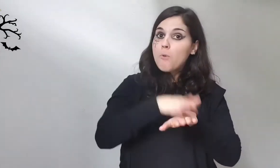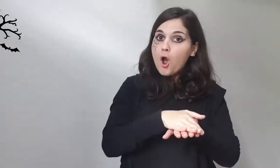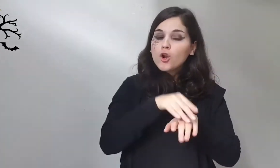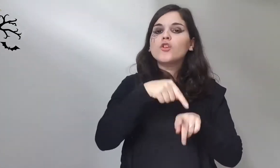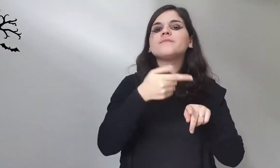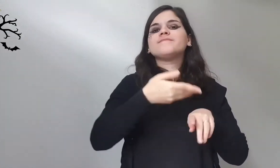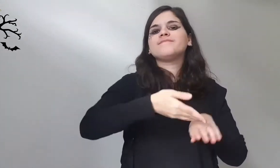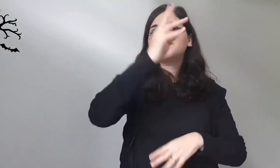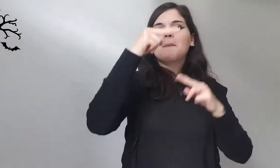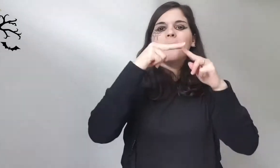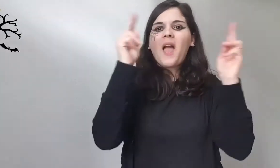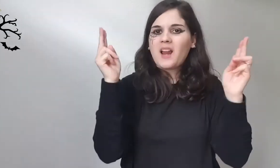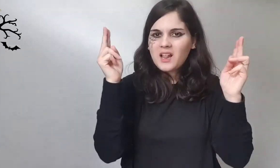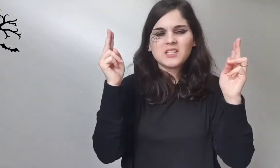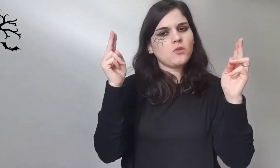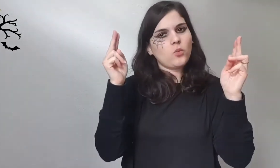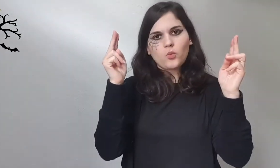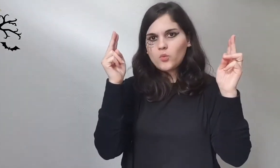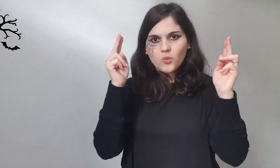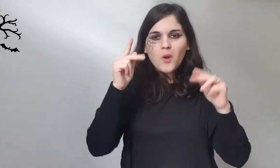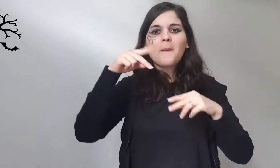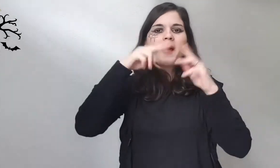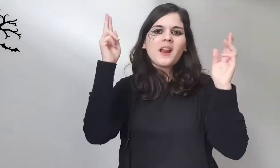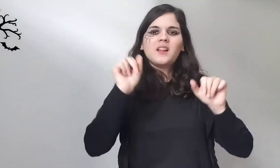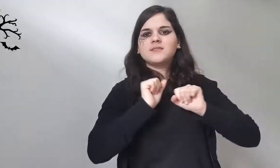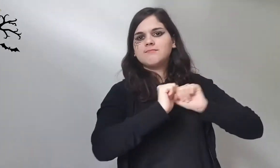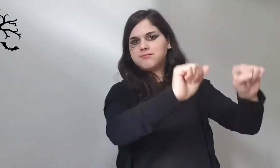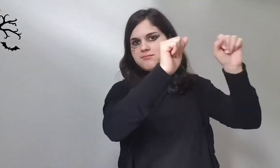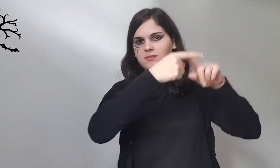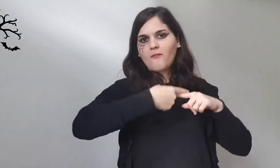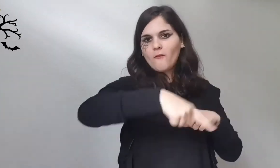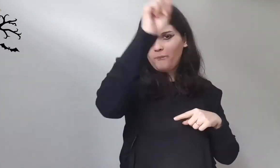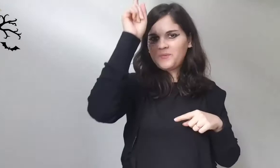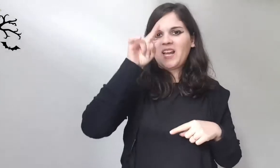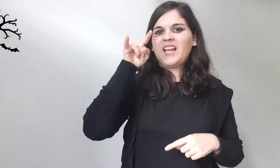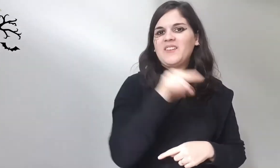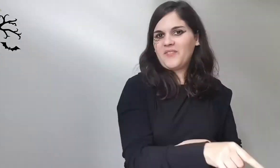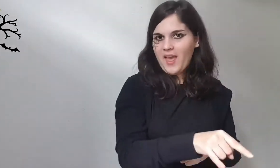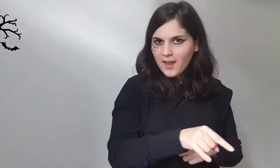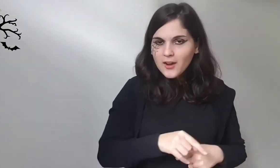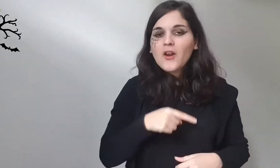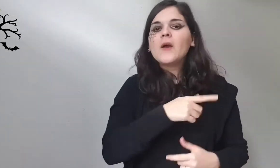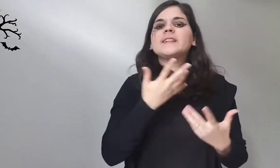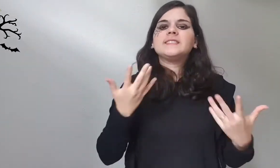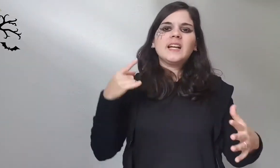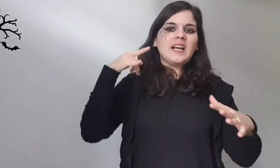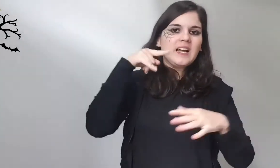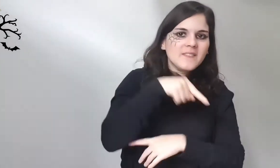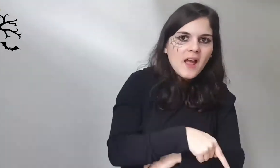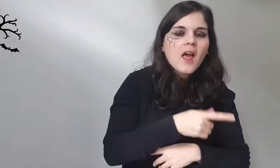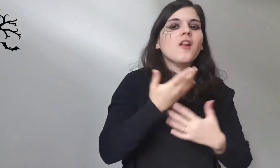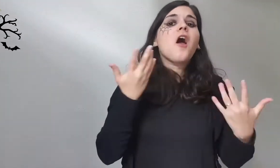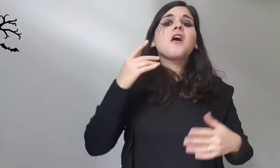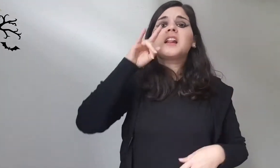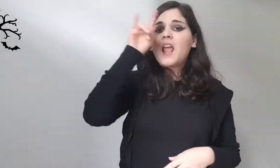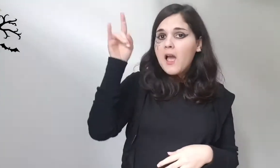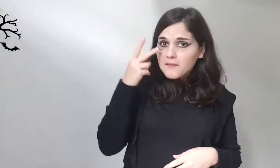and at his death he was rejected from Heaven, so he was sent to Hell